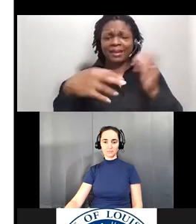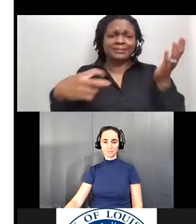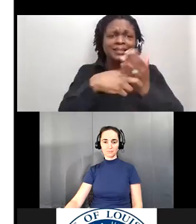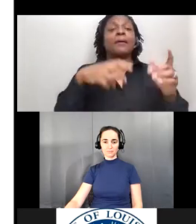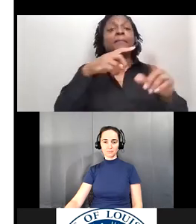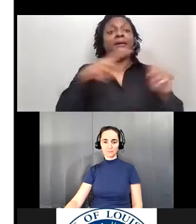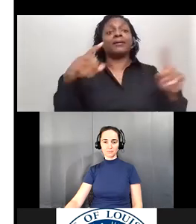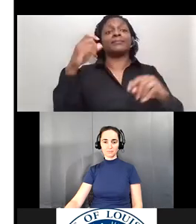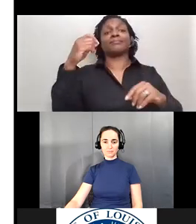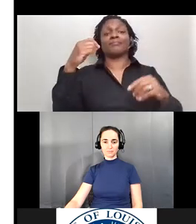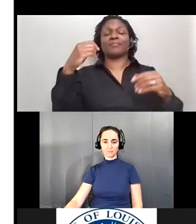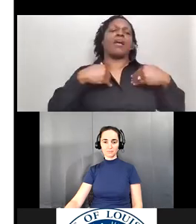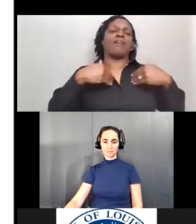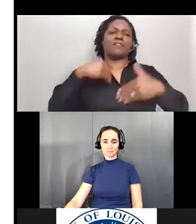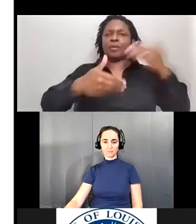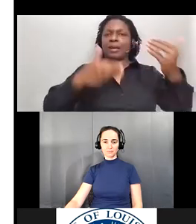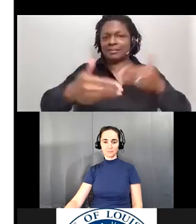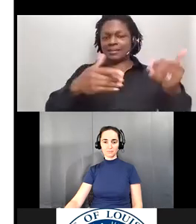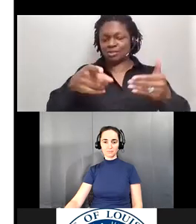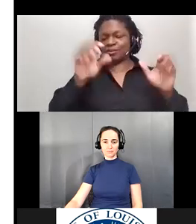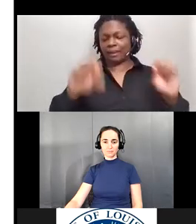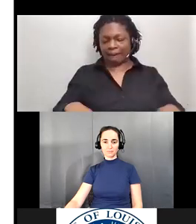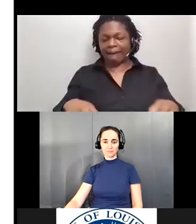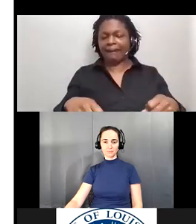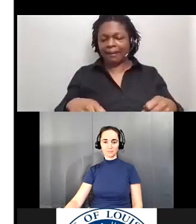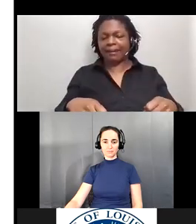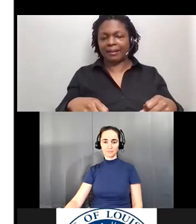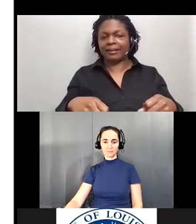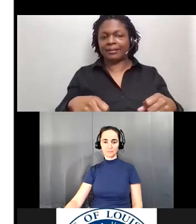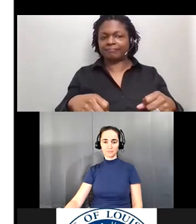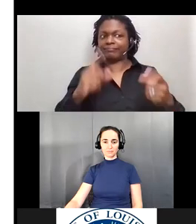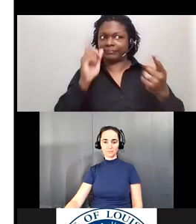a process by which you can contest the ticket, which you can contest a lot of things and